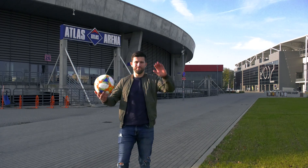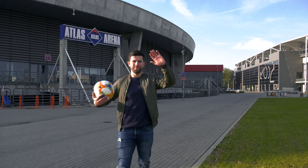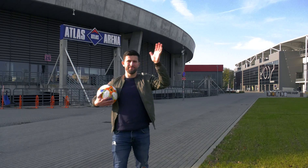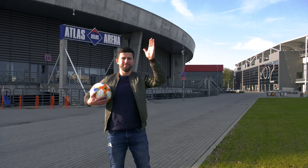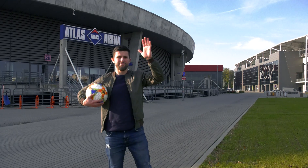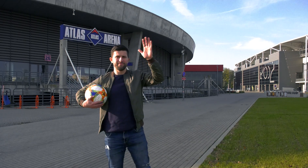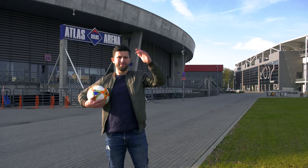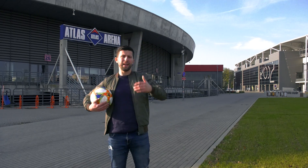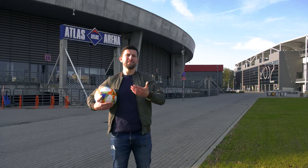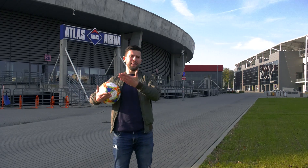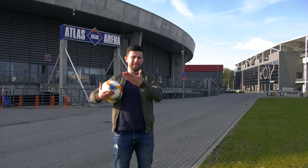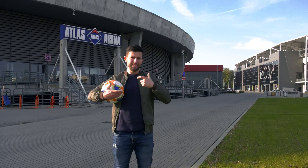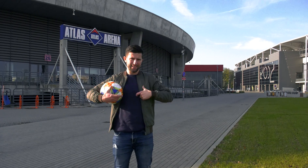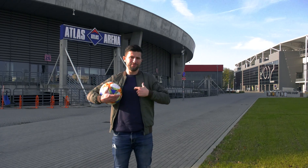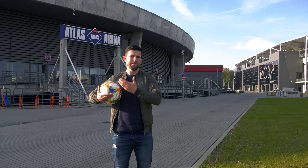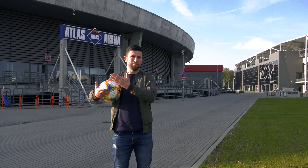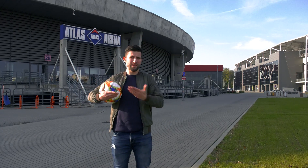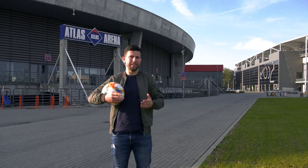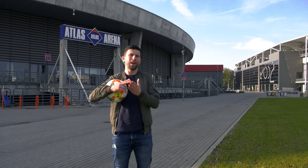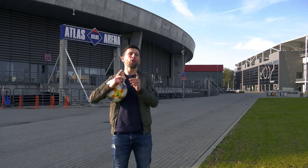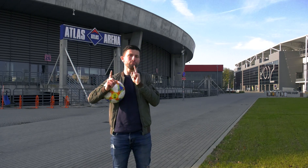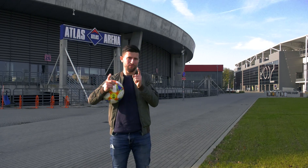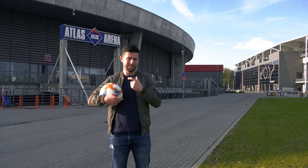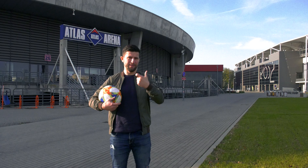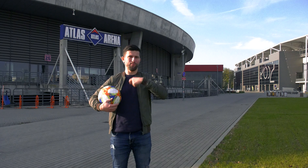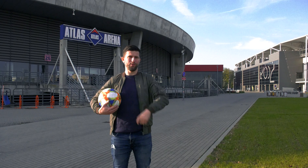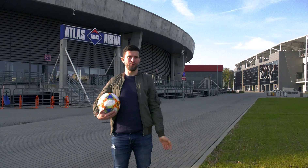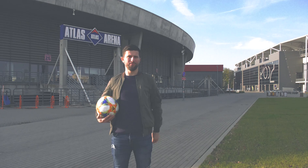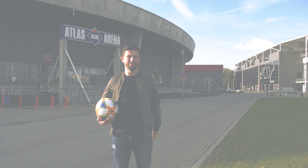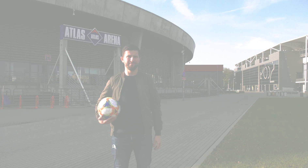Welcome. You are cordially invited to speak with me.